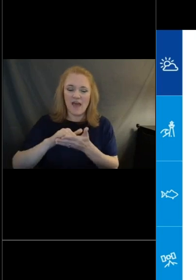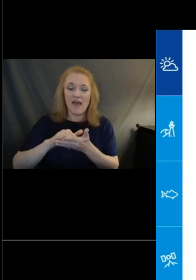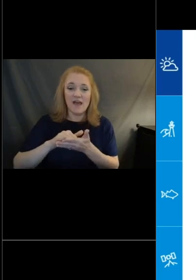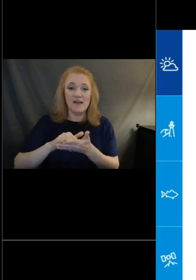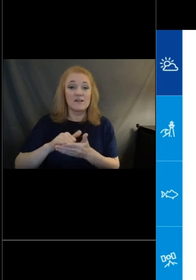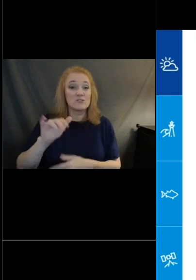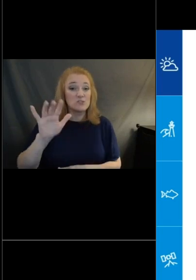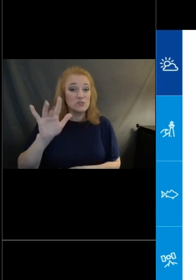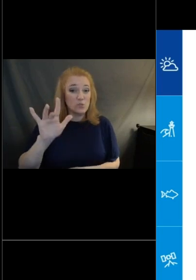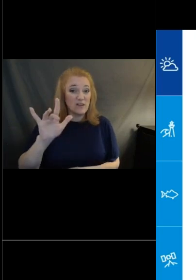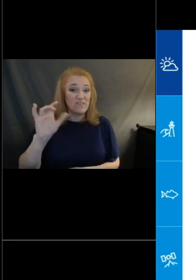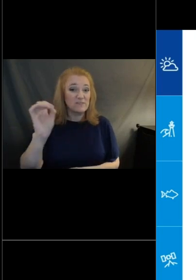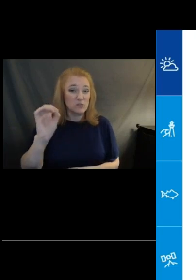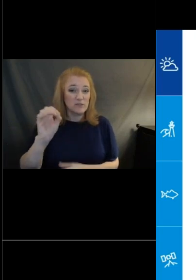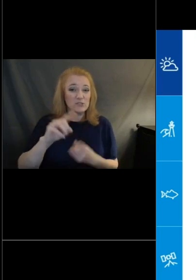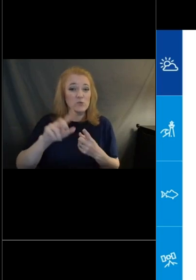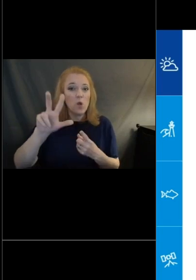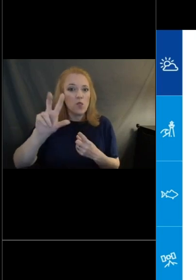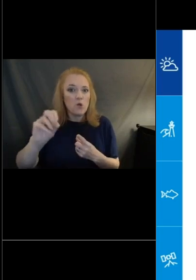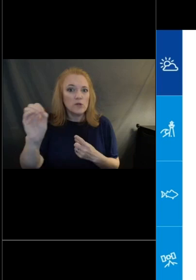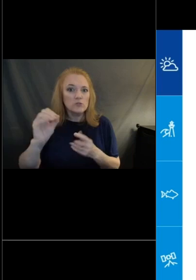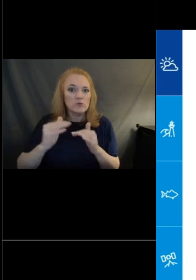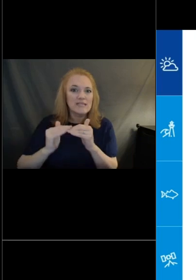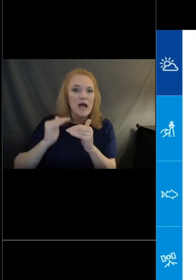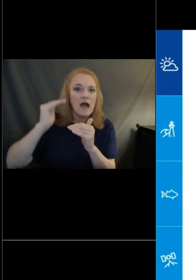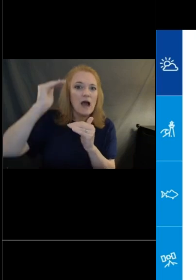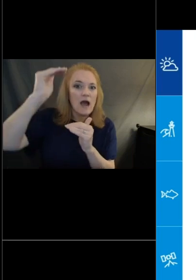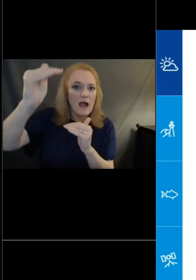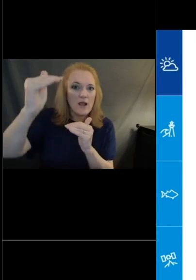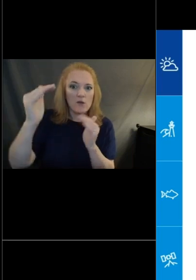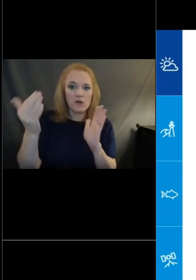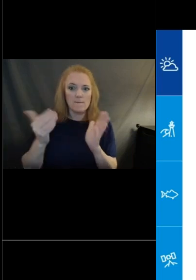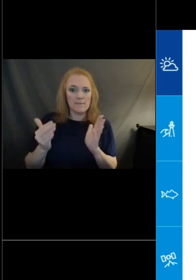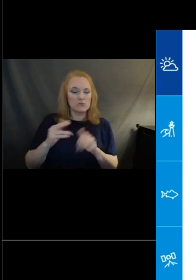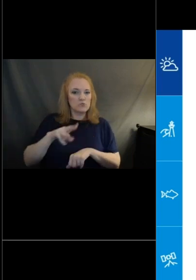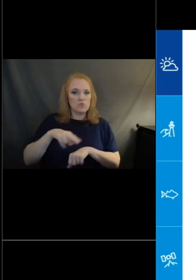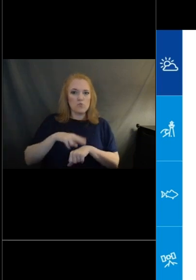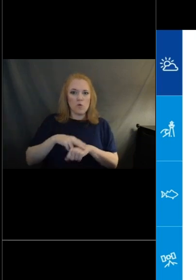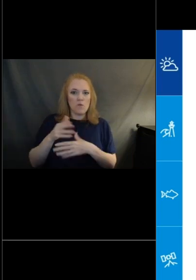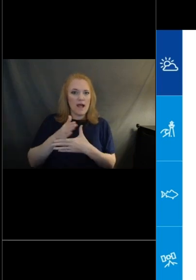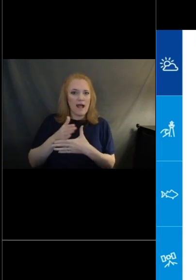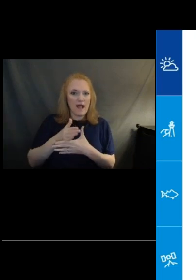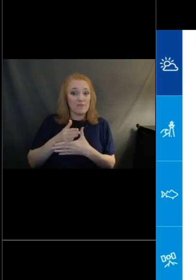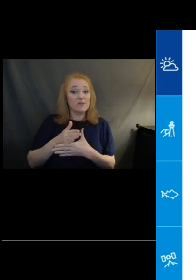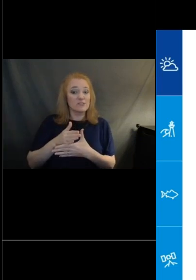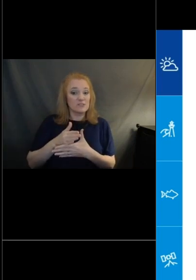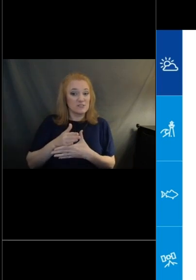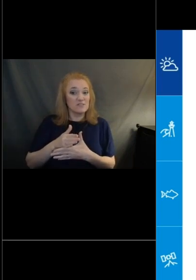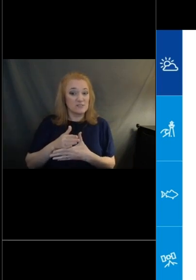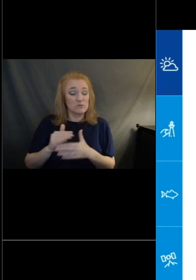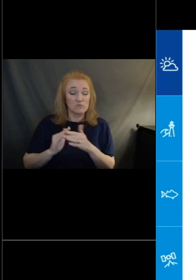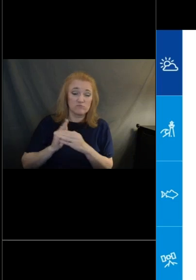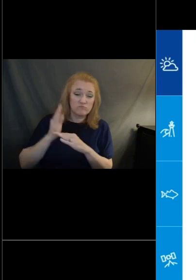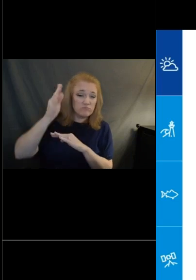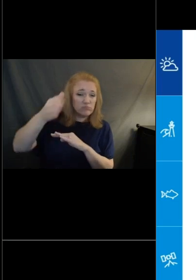maybe locally 30 degrees above the normal for the day on this date, Sunday, May 8.